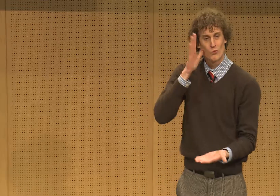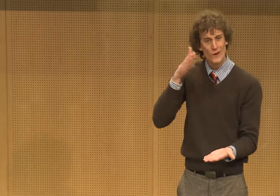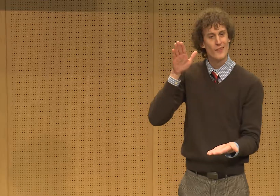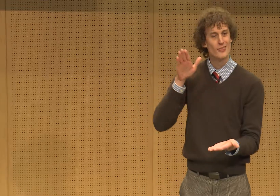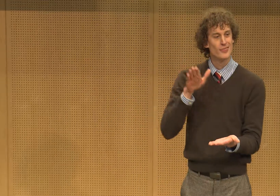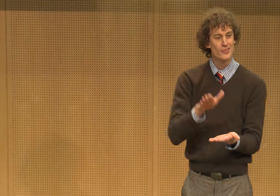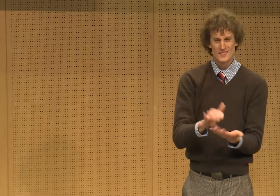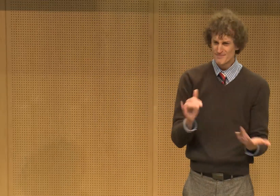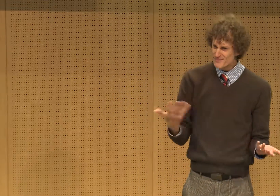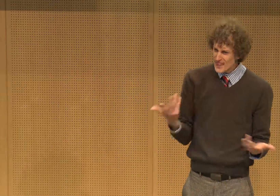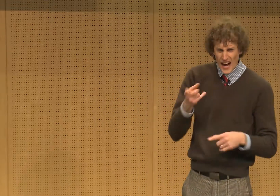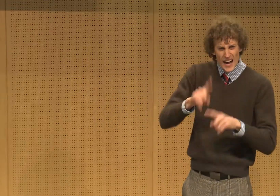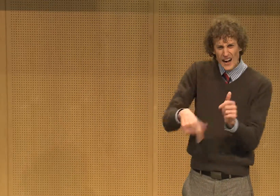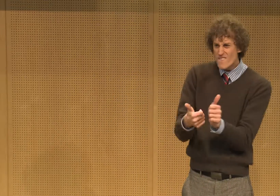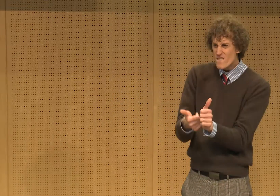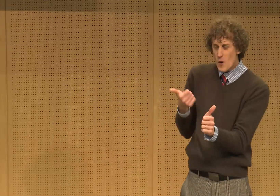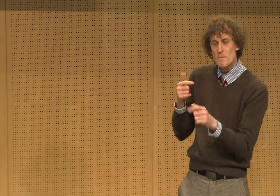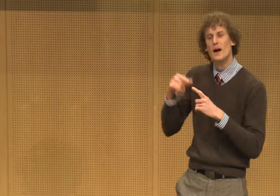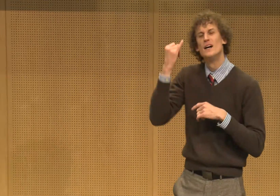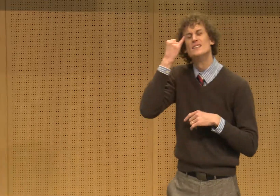but if I can only give 99% every day,